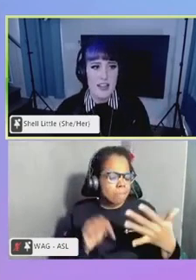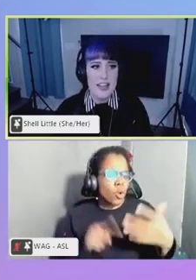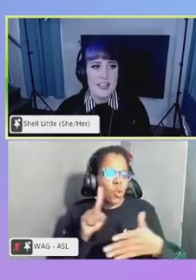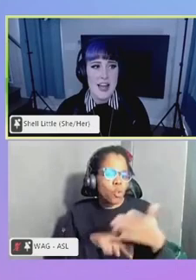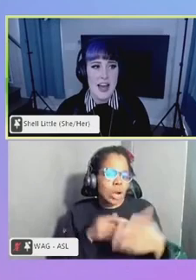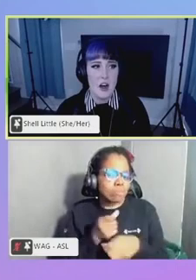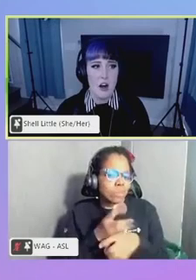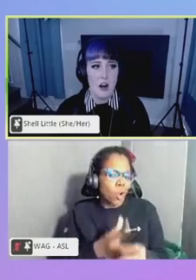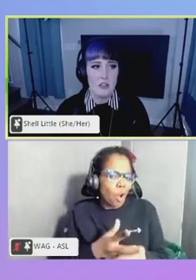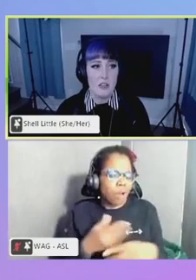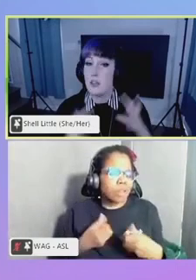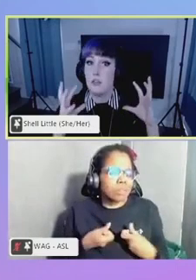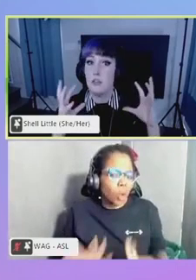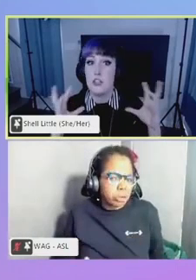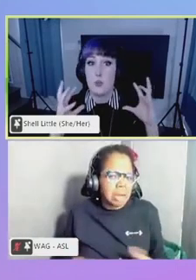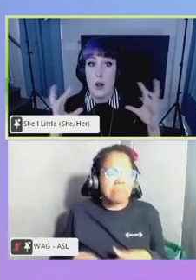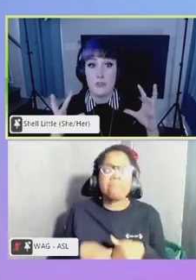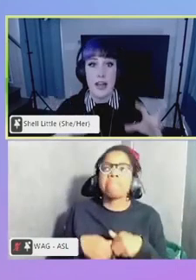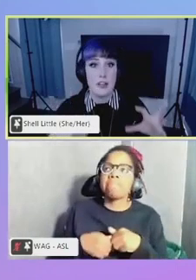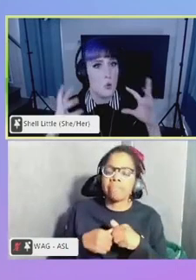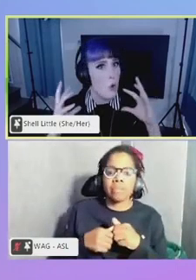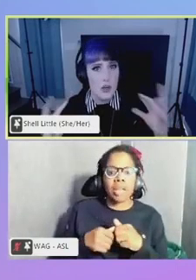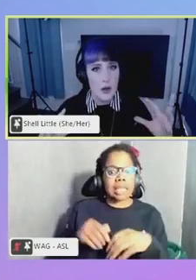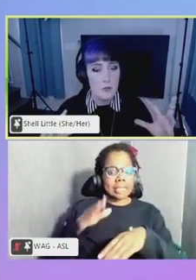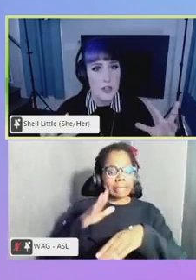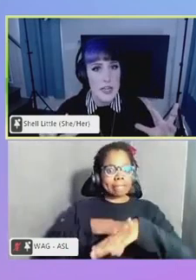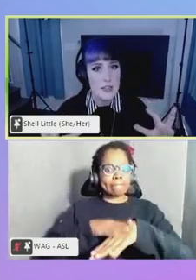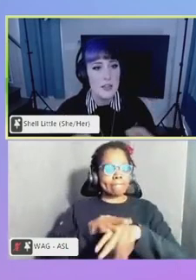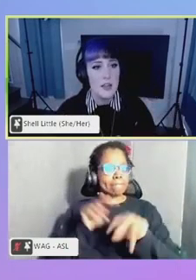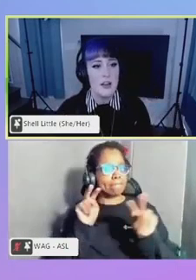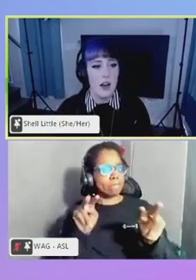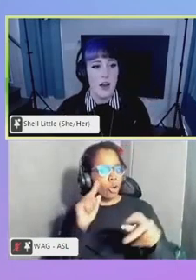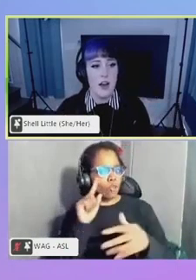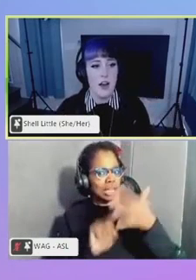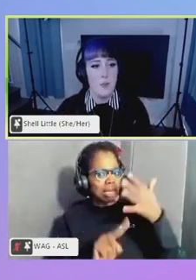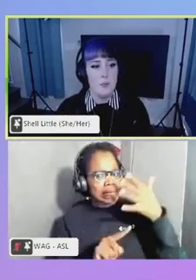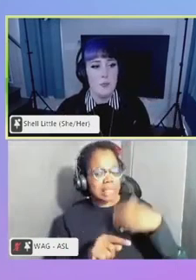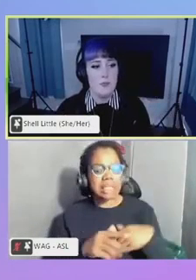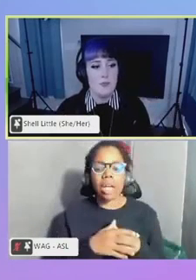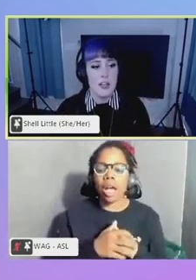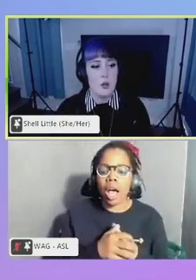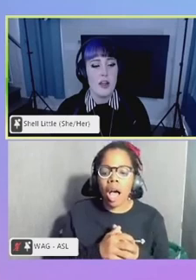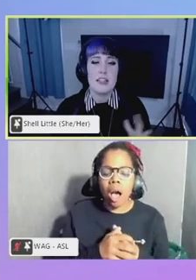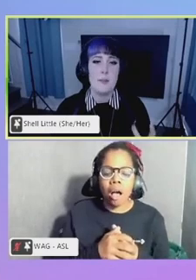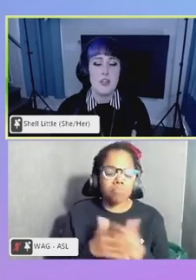look up bring up factors and you look at research that has been done and compiled a list of kind of the factors of